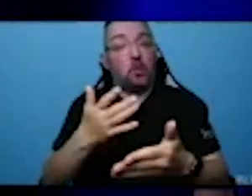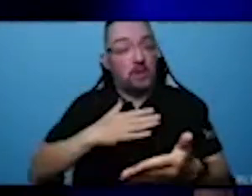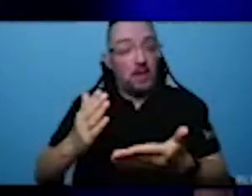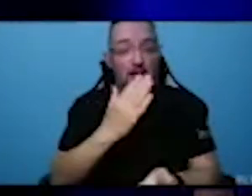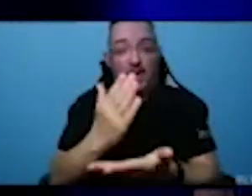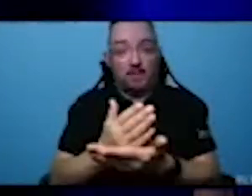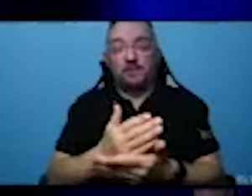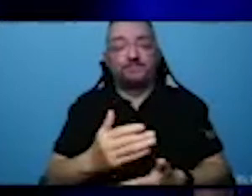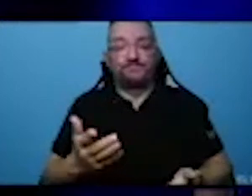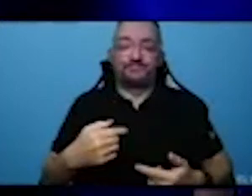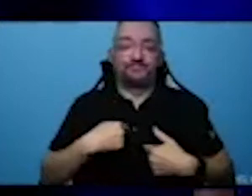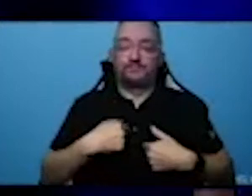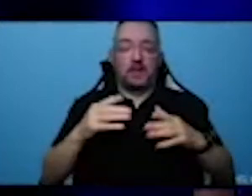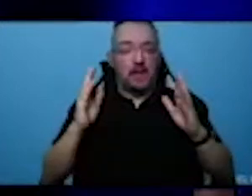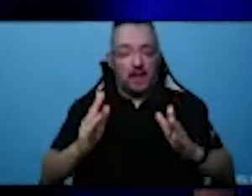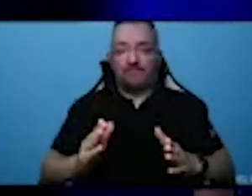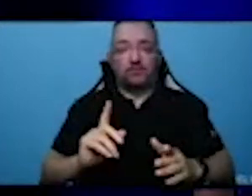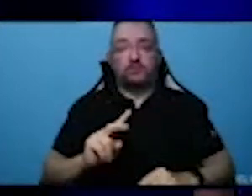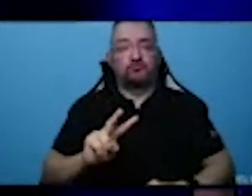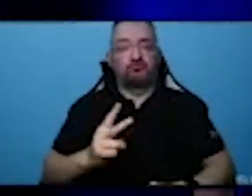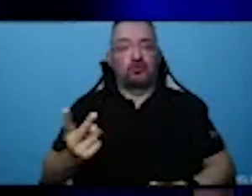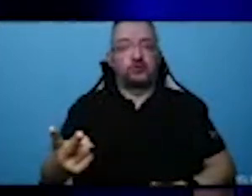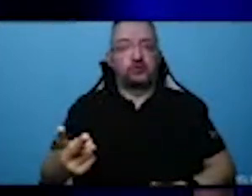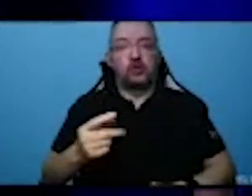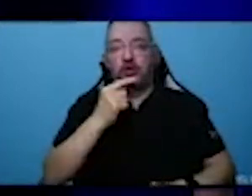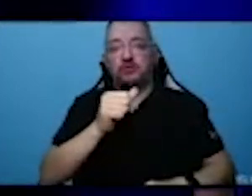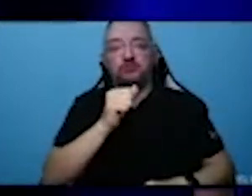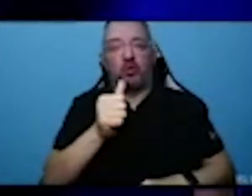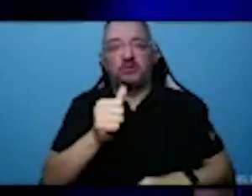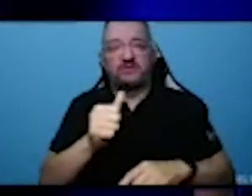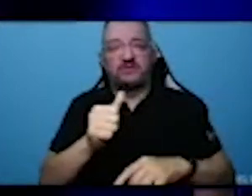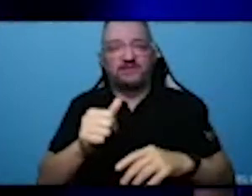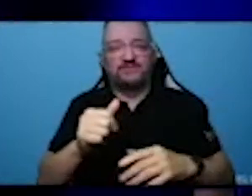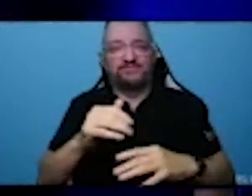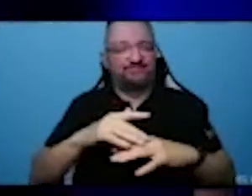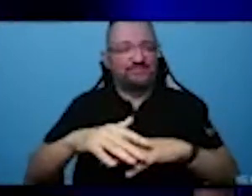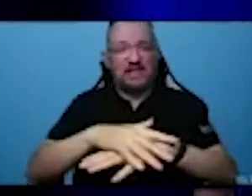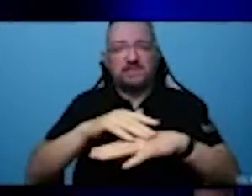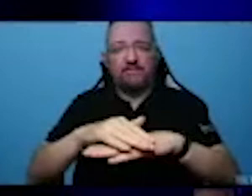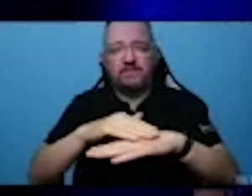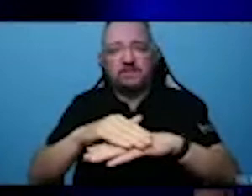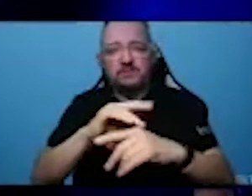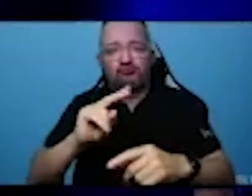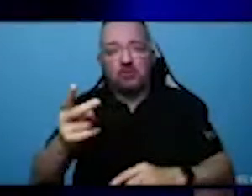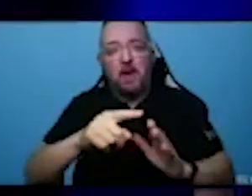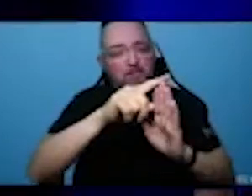Not just superficial change, and not simply policy change, but actually change at the deepest